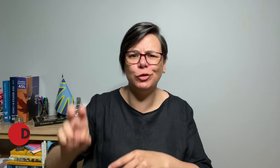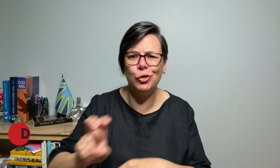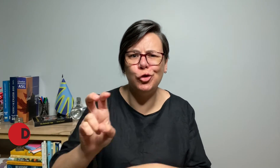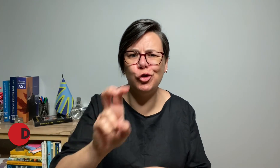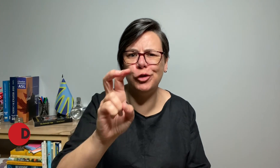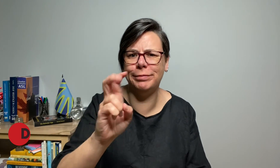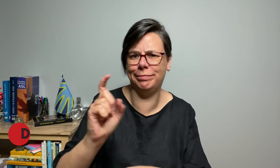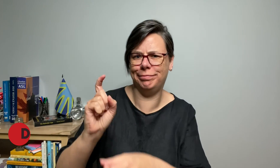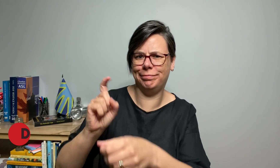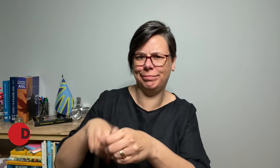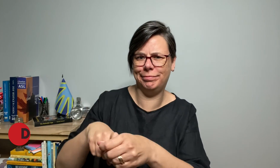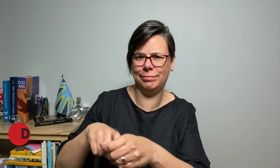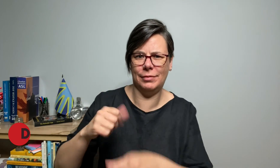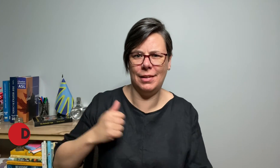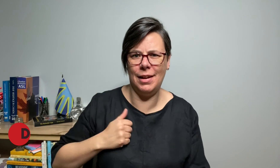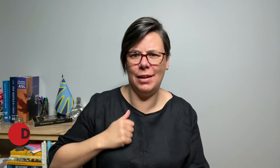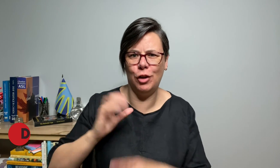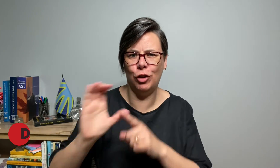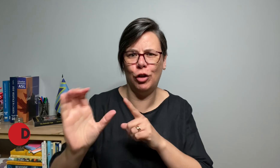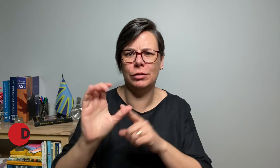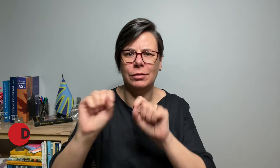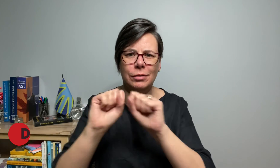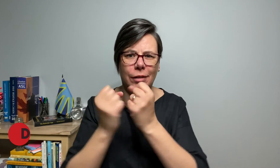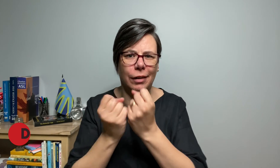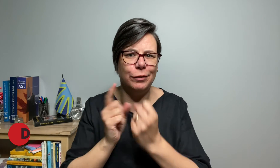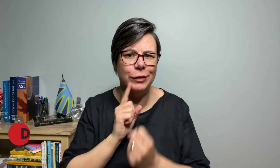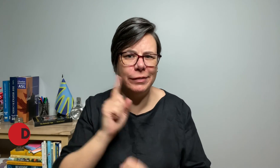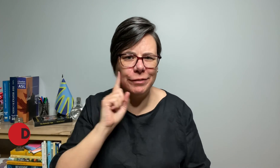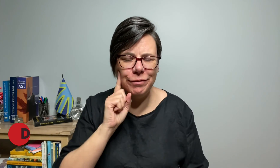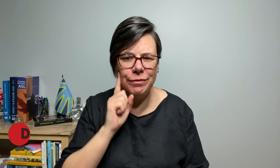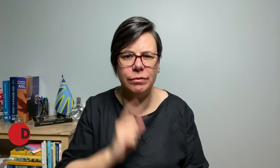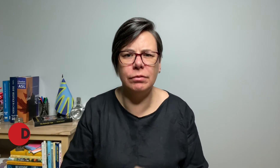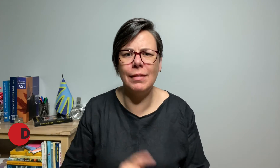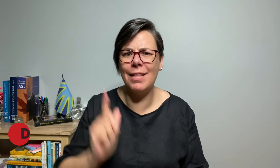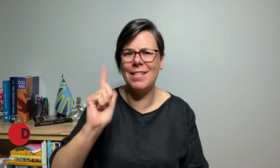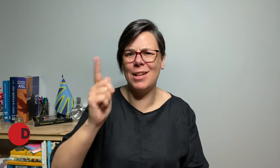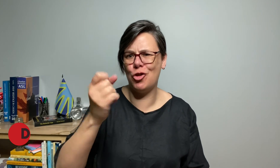its journey by affiliating with the Canadian Cultural Society of the Deaf